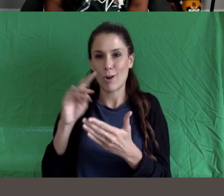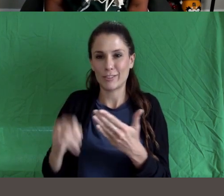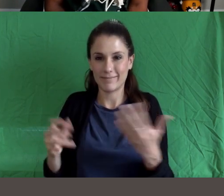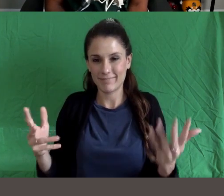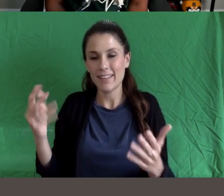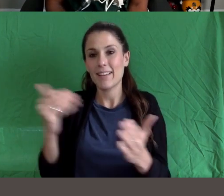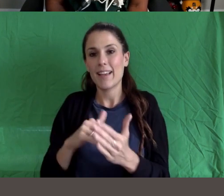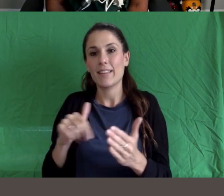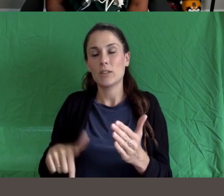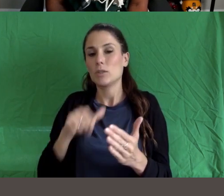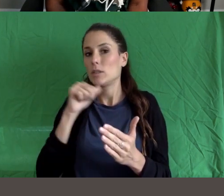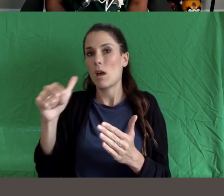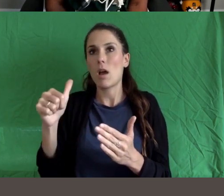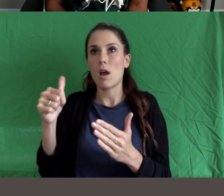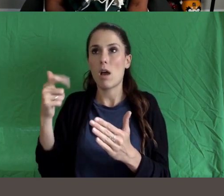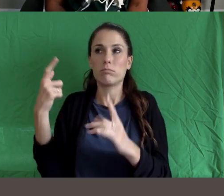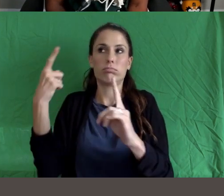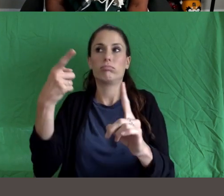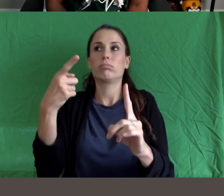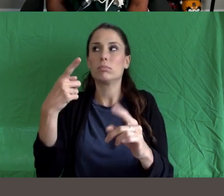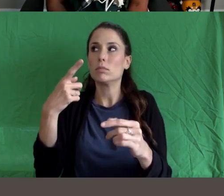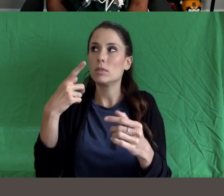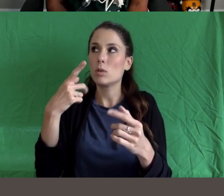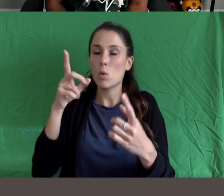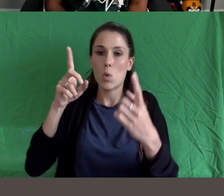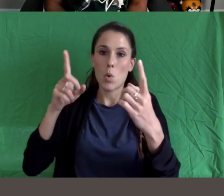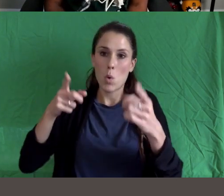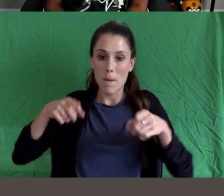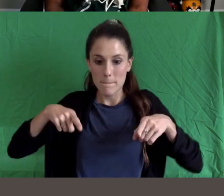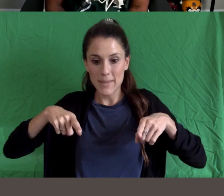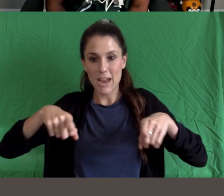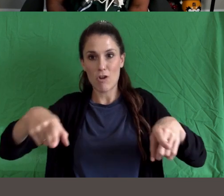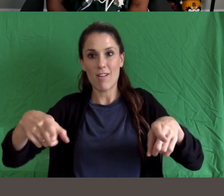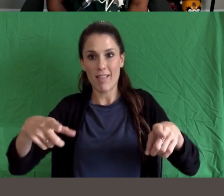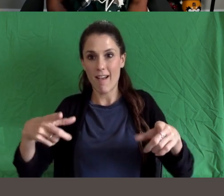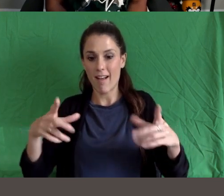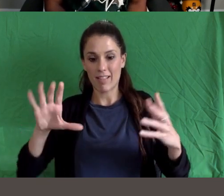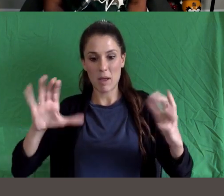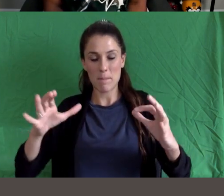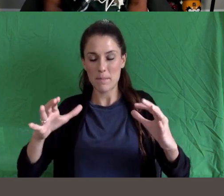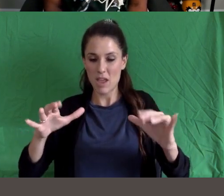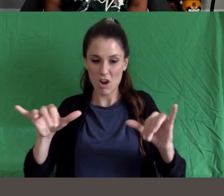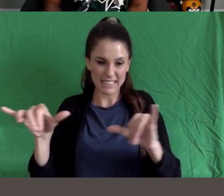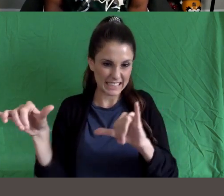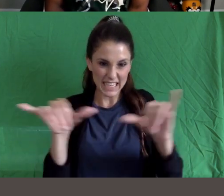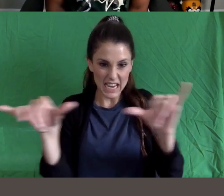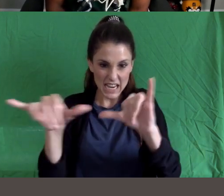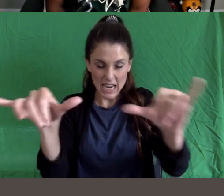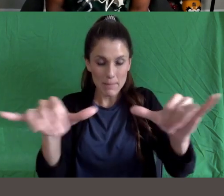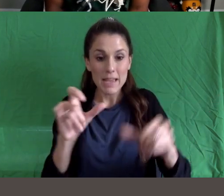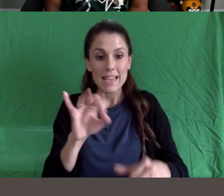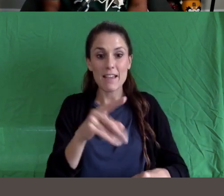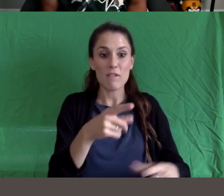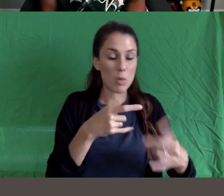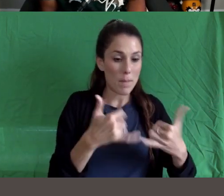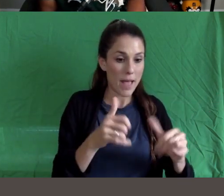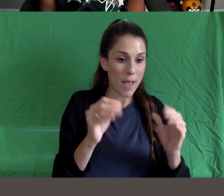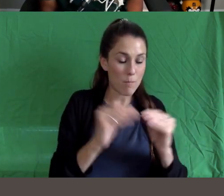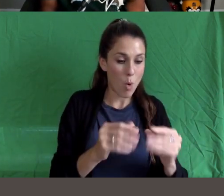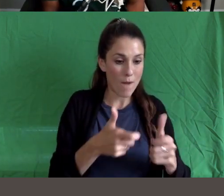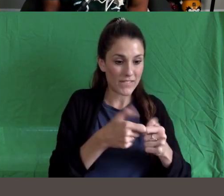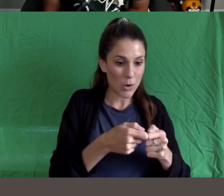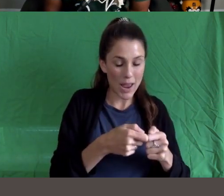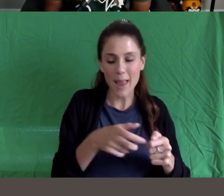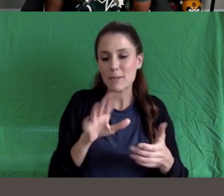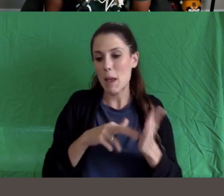this wasn't meant to be a one-to-one parallel of play more video games and write better code,